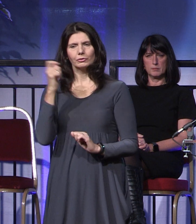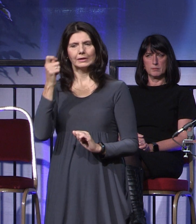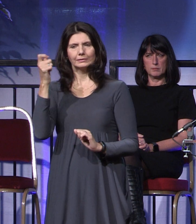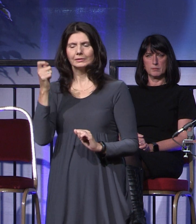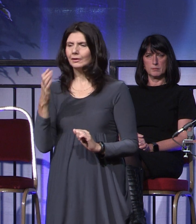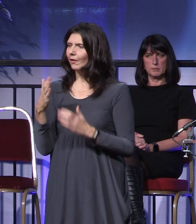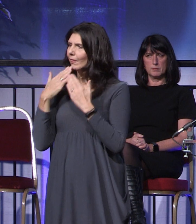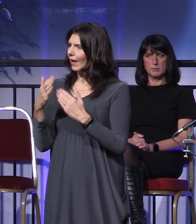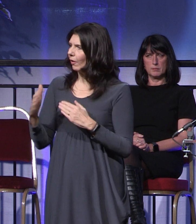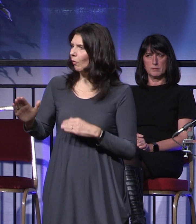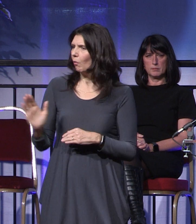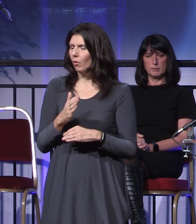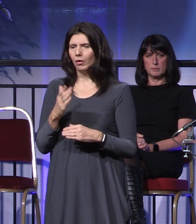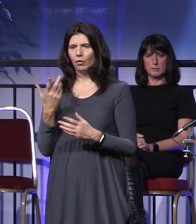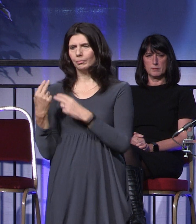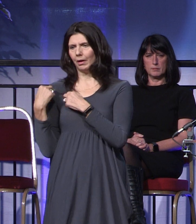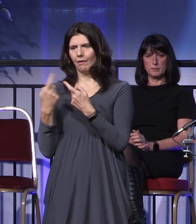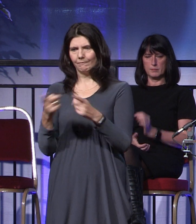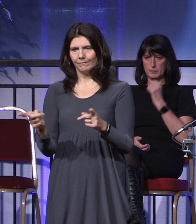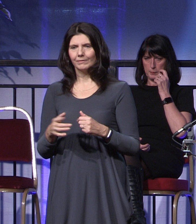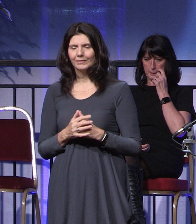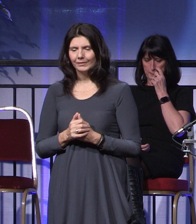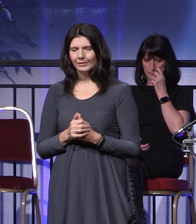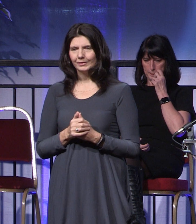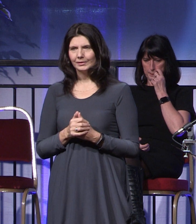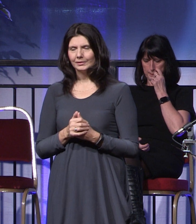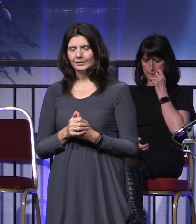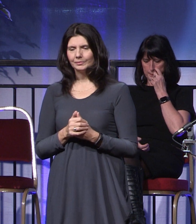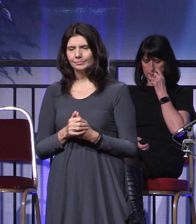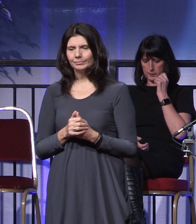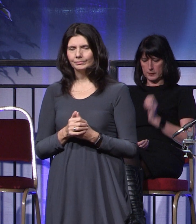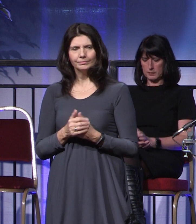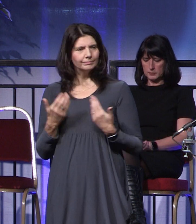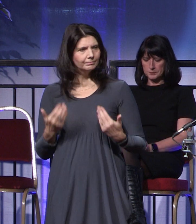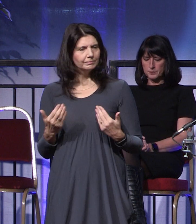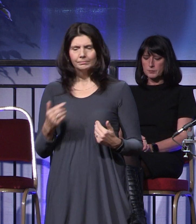thank them all on your behalf I am confident that with the right